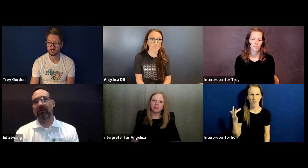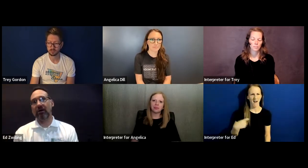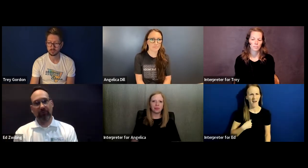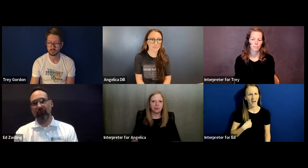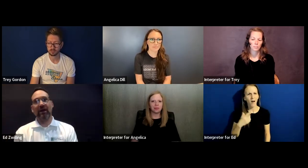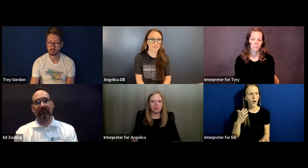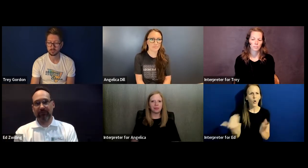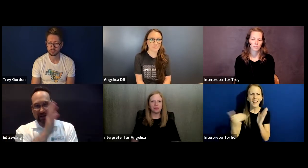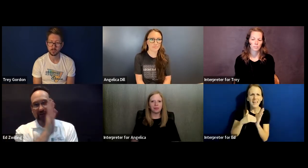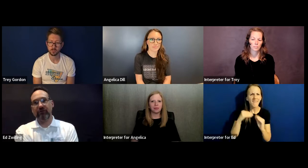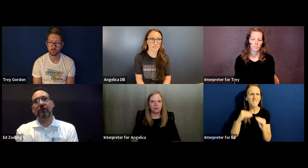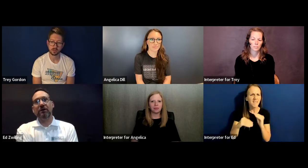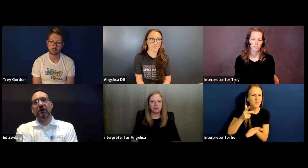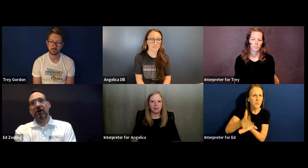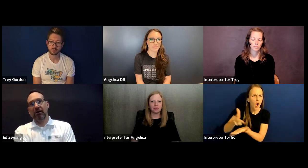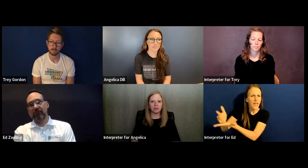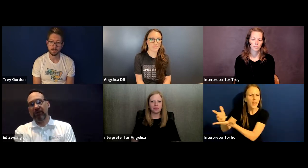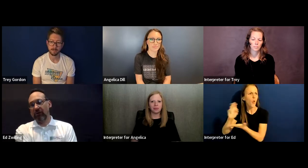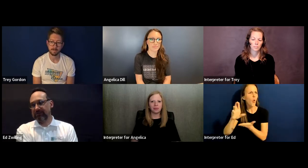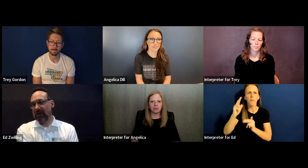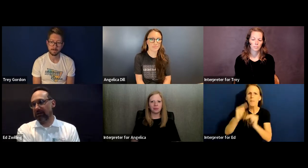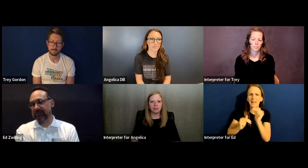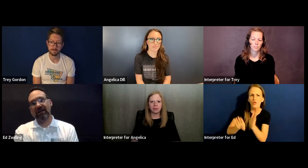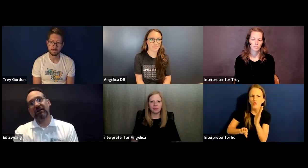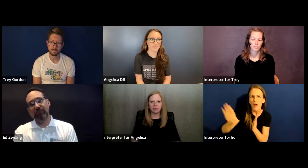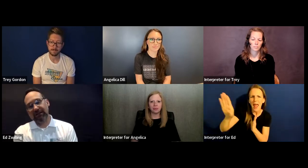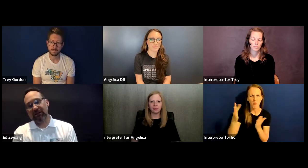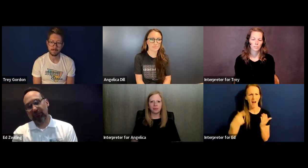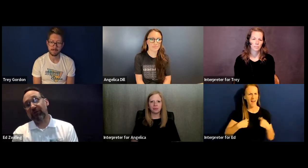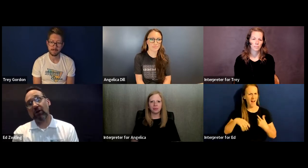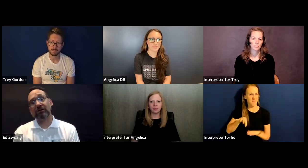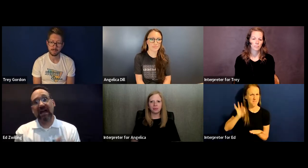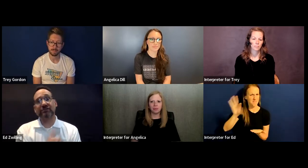lot or build ramps or what have you um you know it's not it's not inexpensive but there are tax